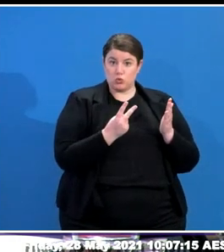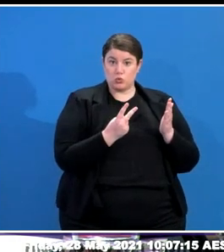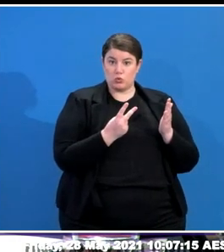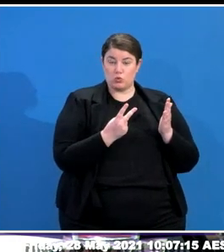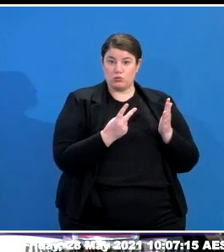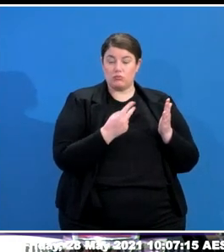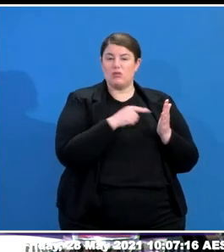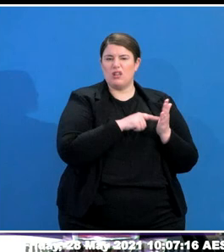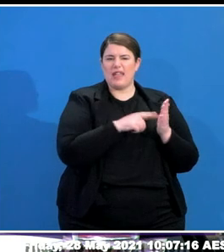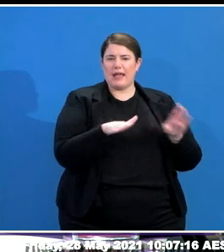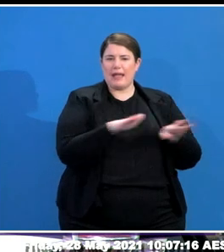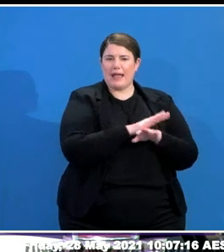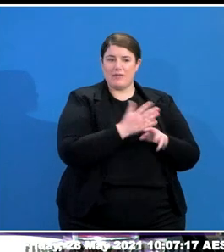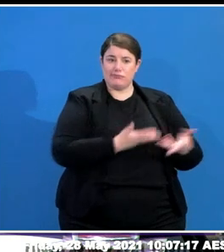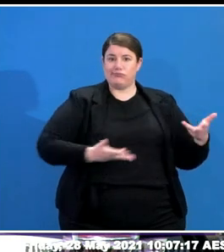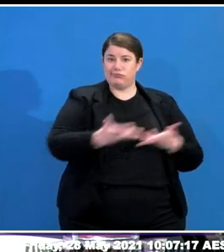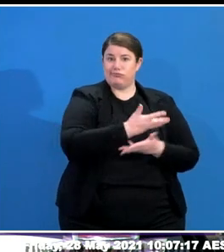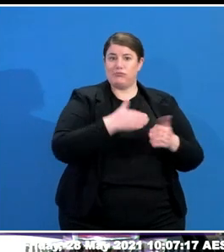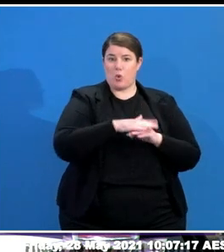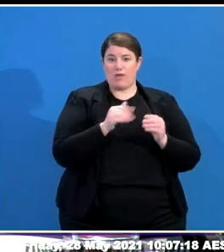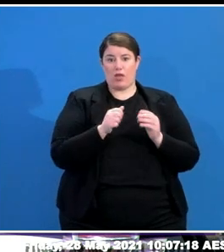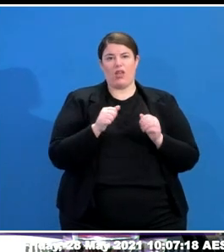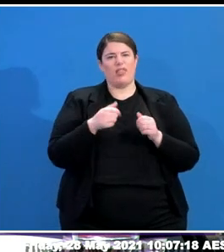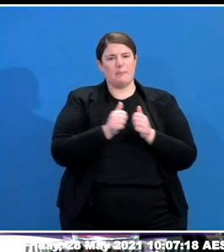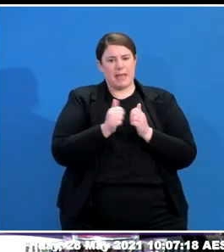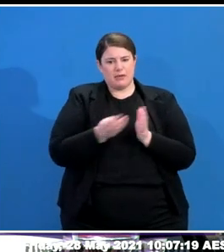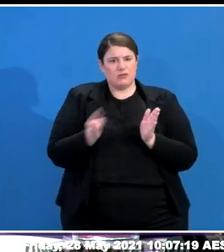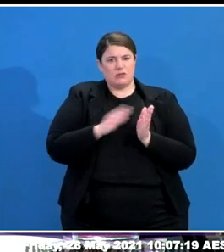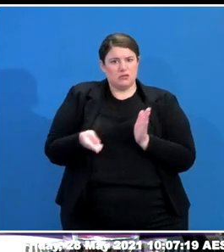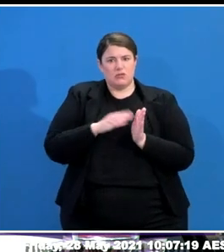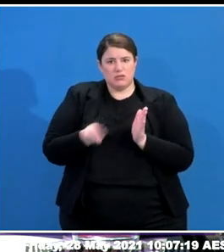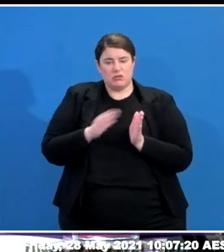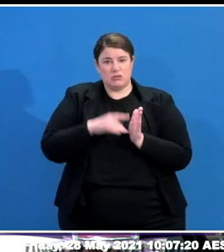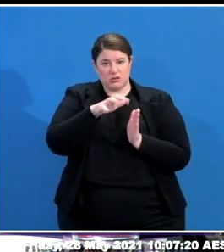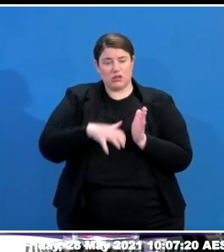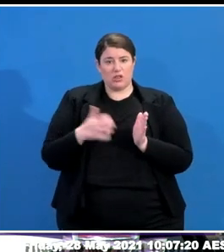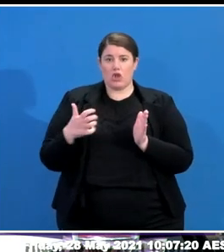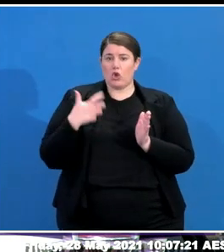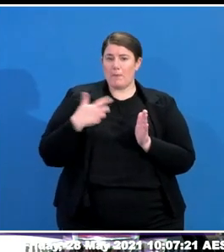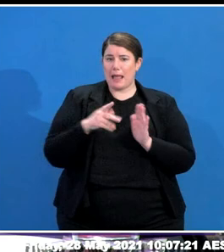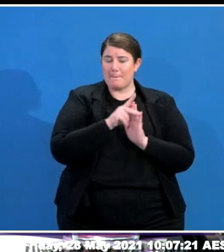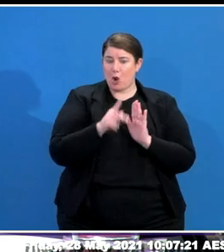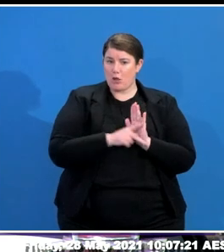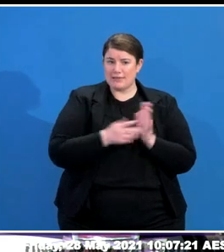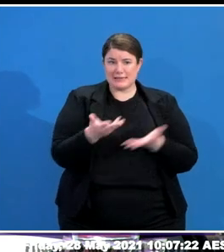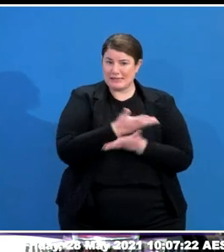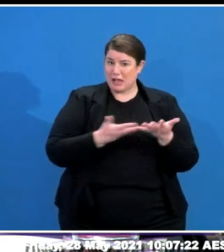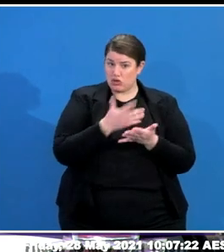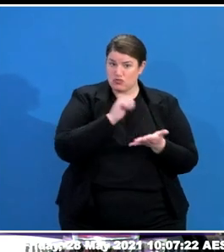discussion about this document, the review of complaints, incidents and safeguarding policy; would you agree with that?